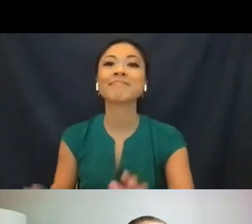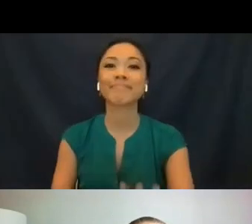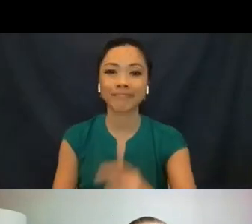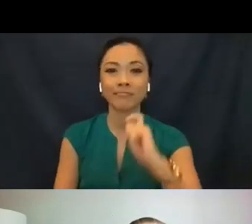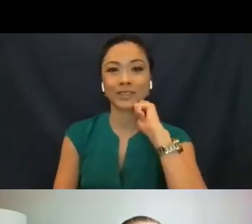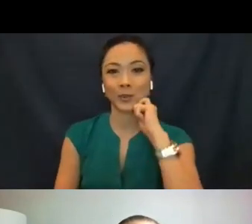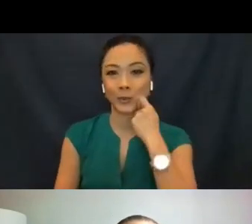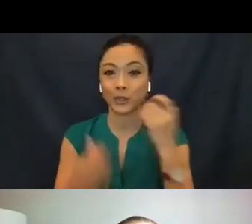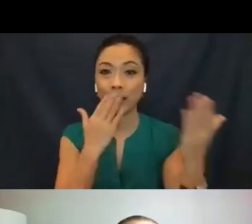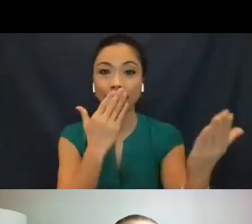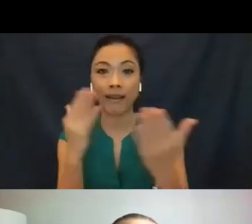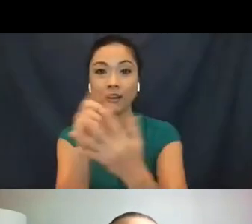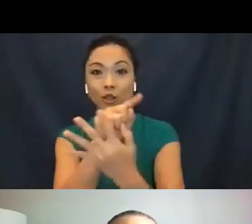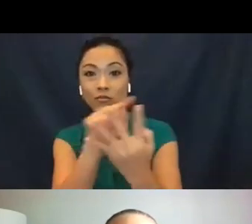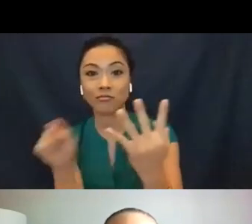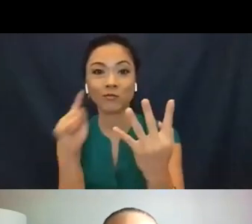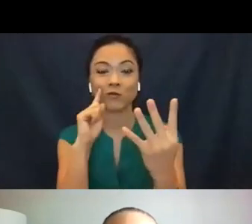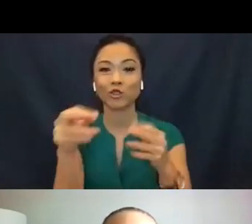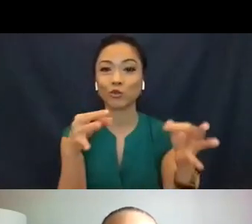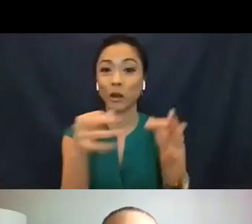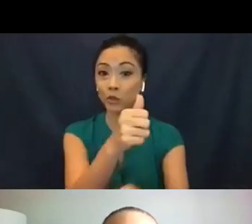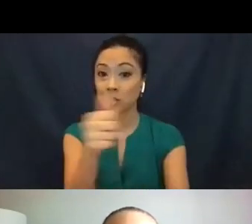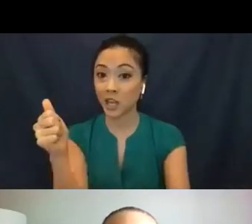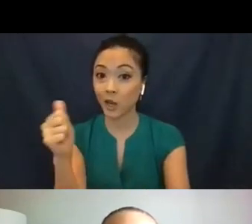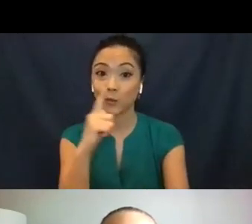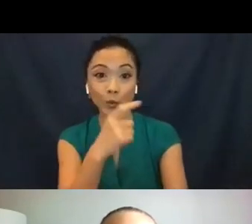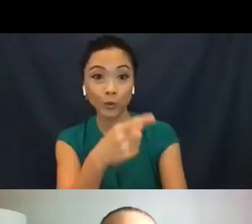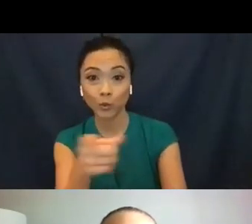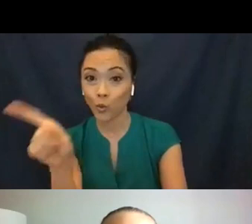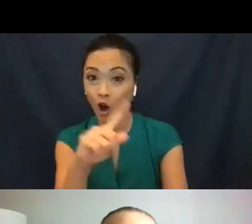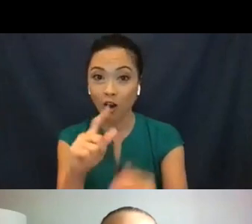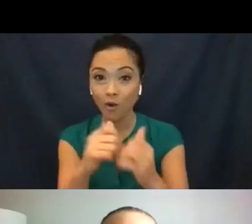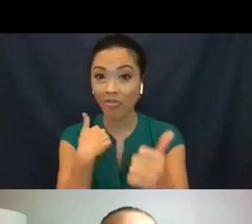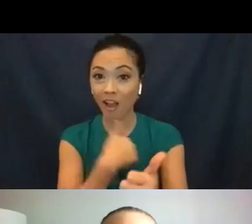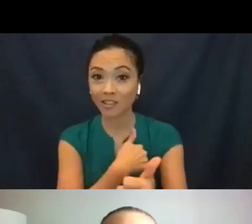sharing who you are with us. Before we dive in to the meat of the conversation, I think